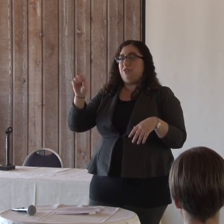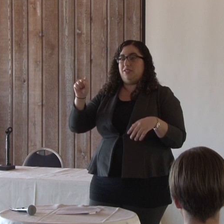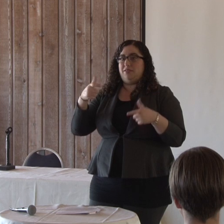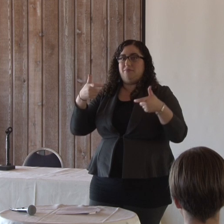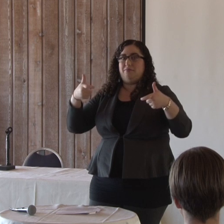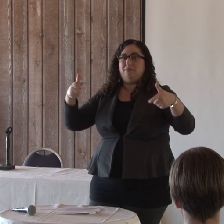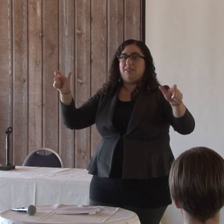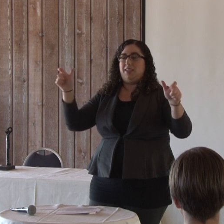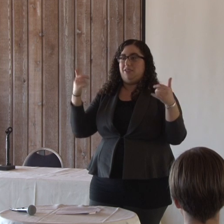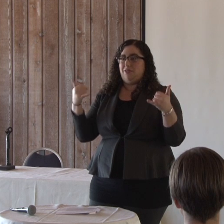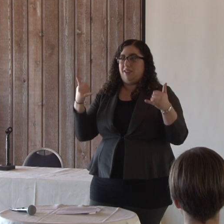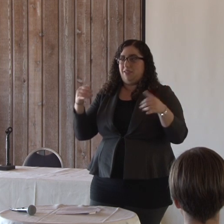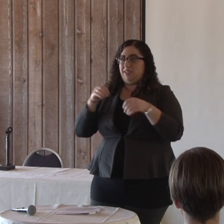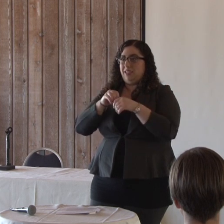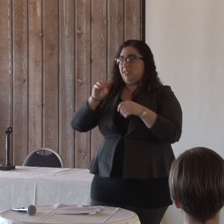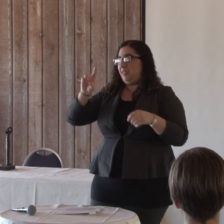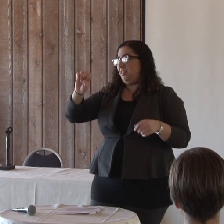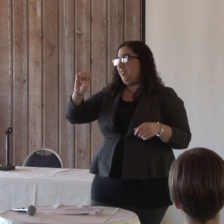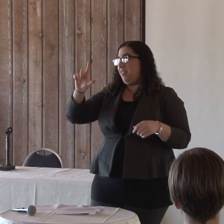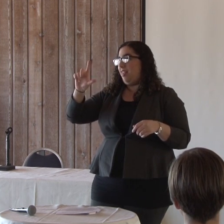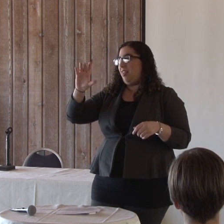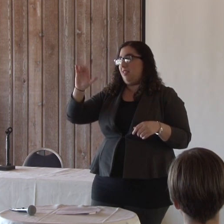And right now